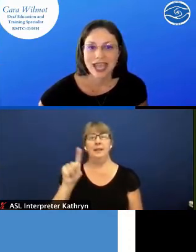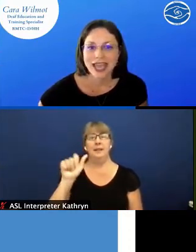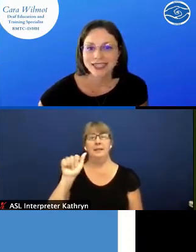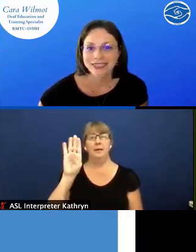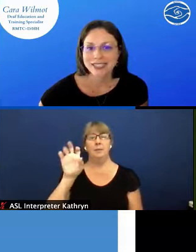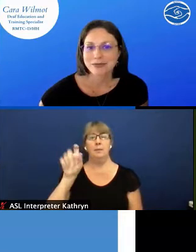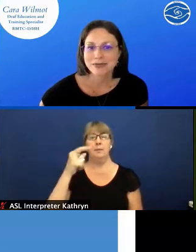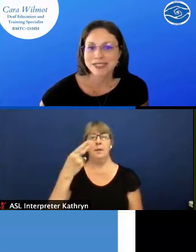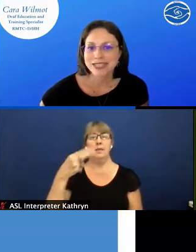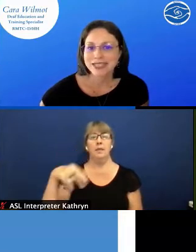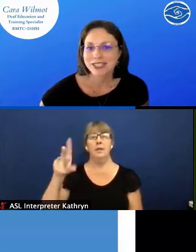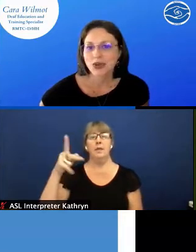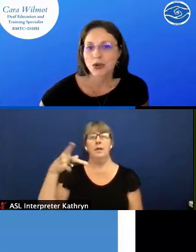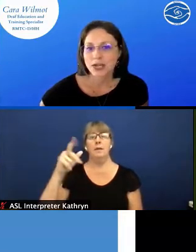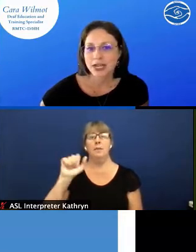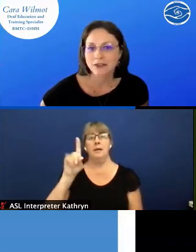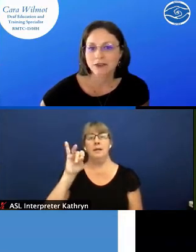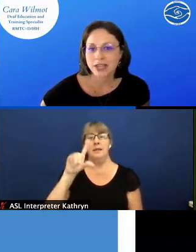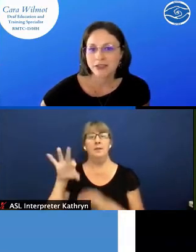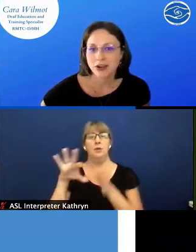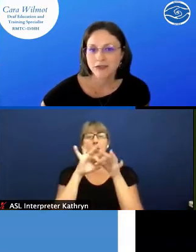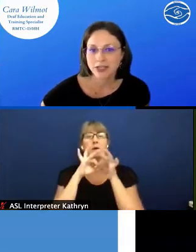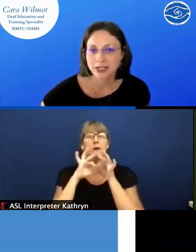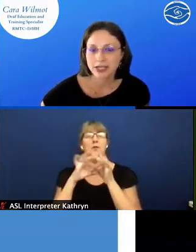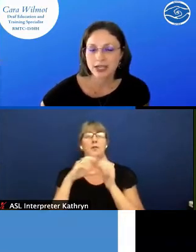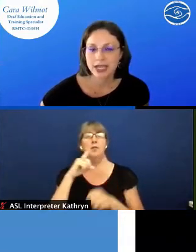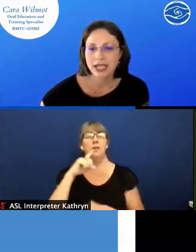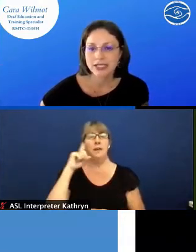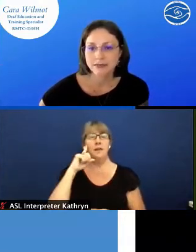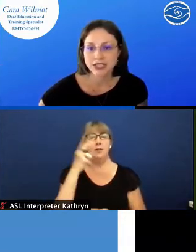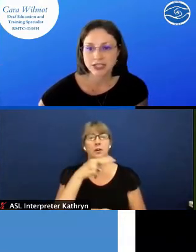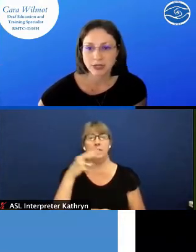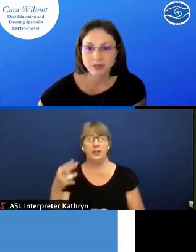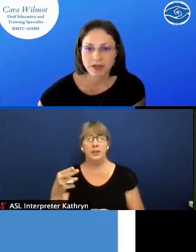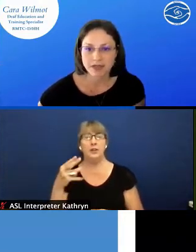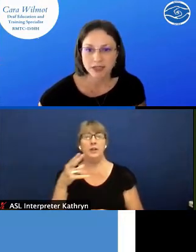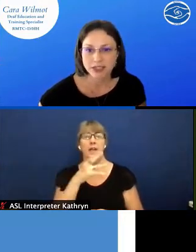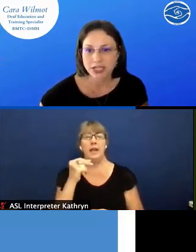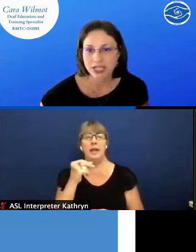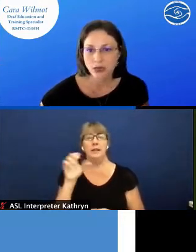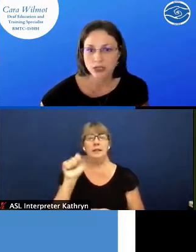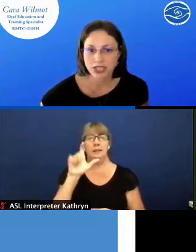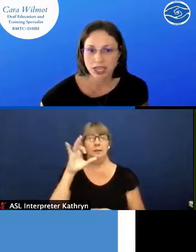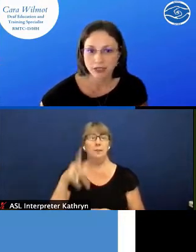And Elizabeth Padilla is the Coordinator for Deaf and Hard of Hearing and Speech and Language Pathology in Orange County.